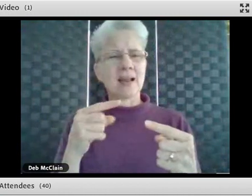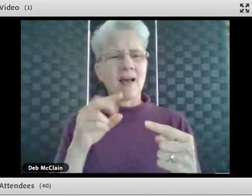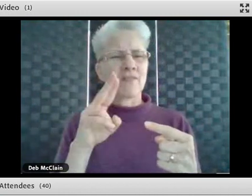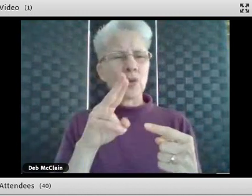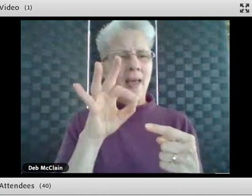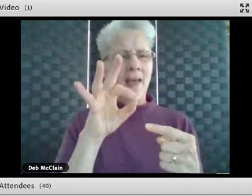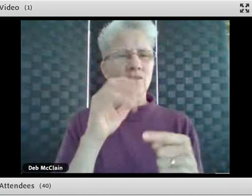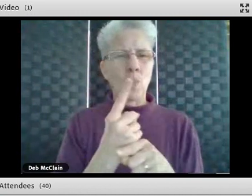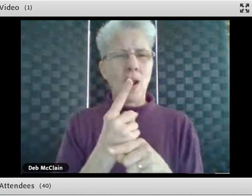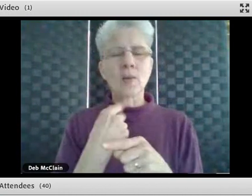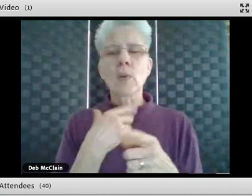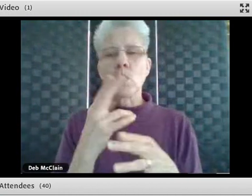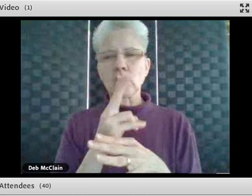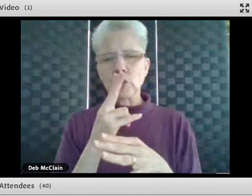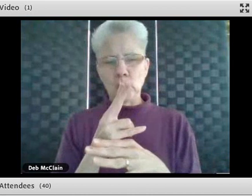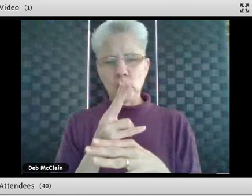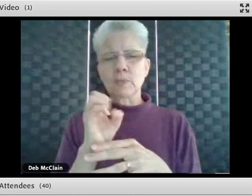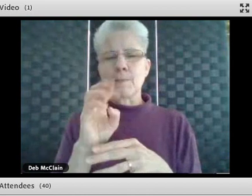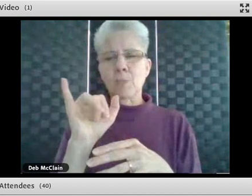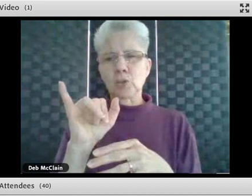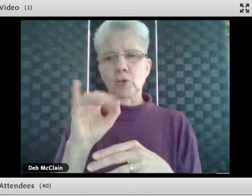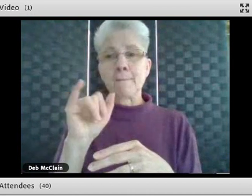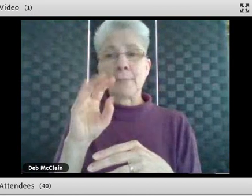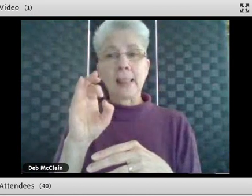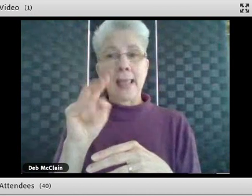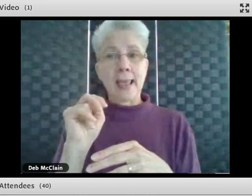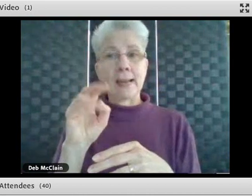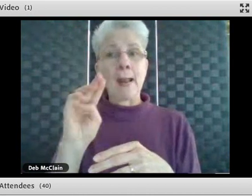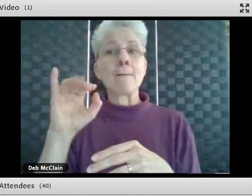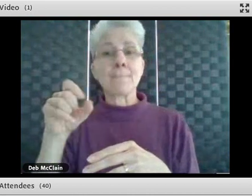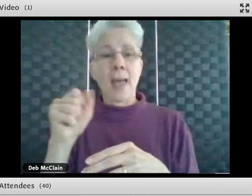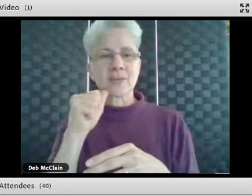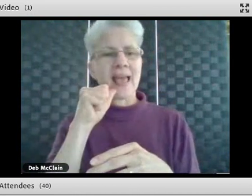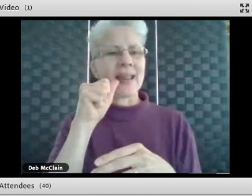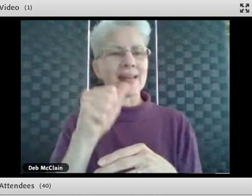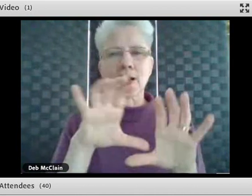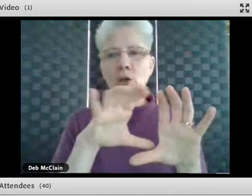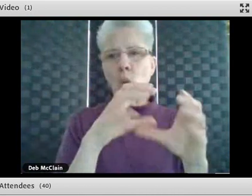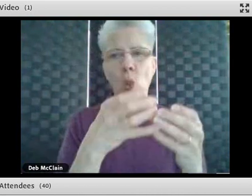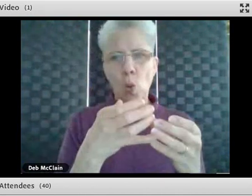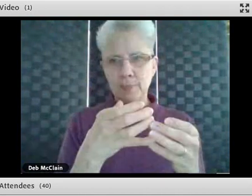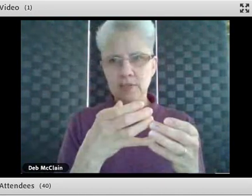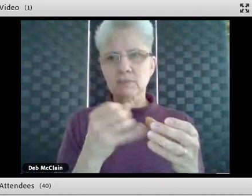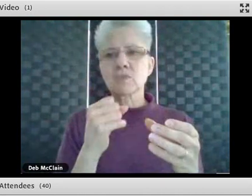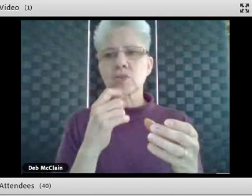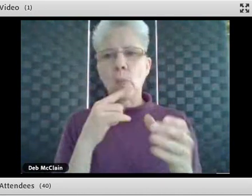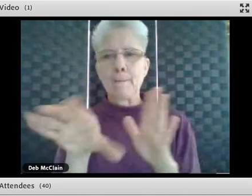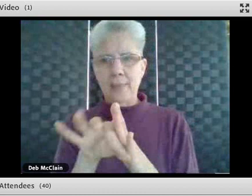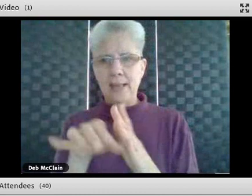So we want to use Mercury, planet, maps and not Mercury, planet, globes. Okay?